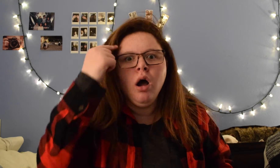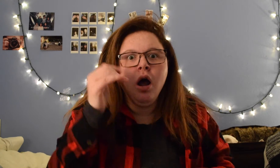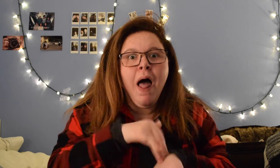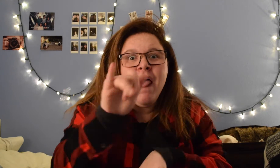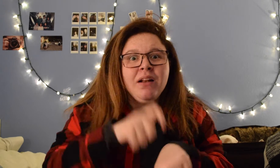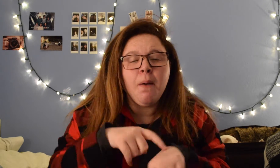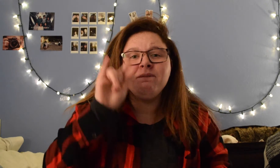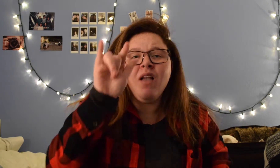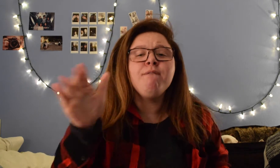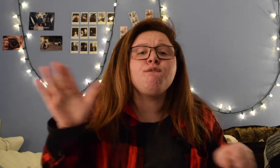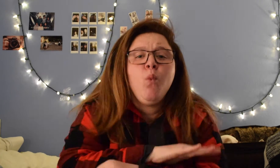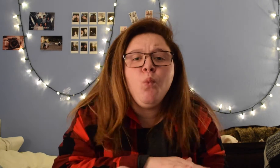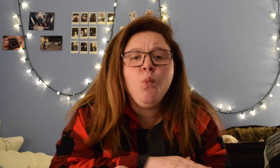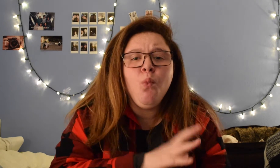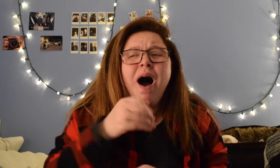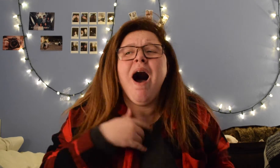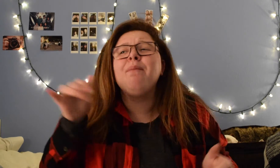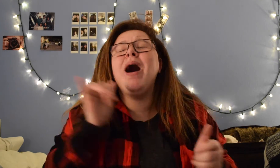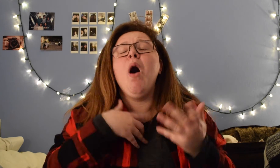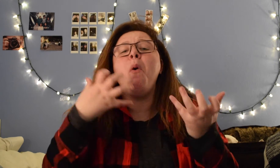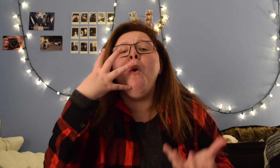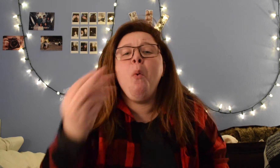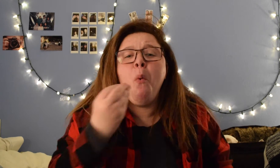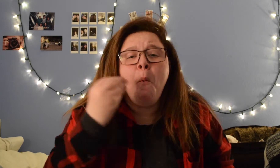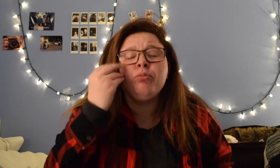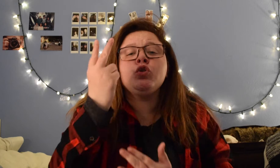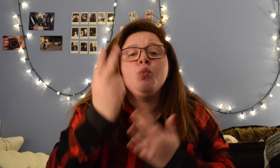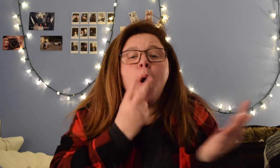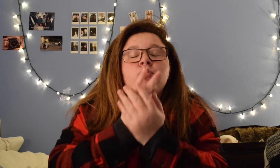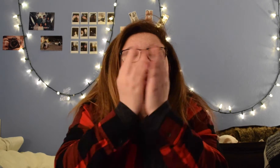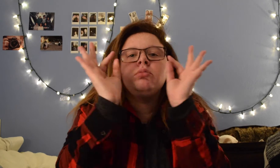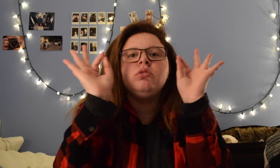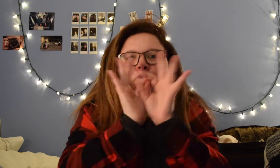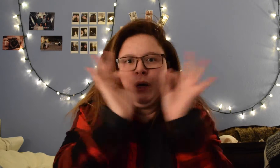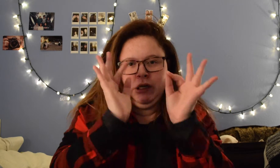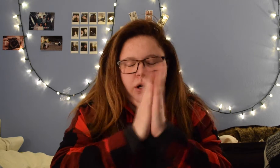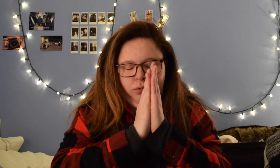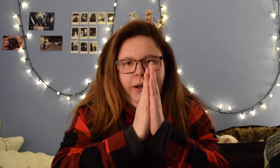At that time, the plane was full and I just wanted to go home. It was only 2 hours trip, that's nothing